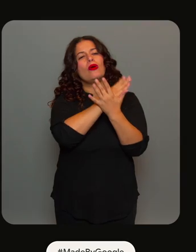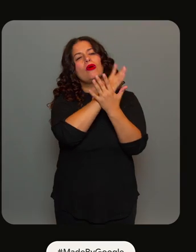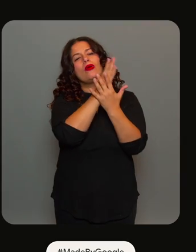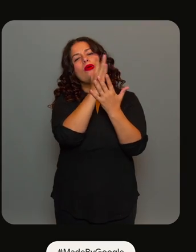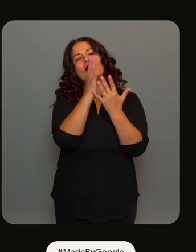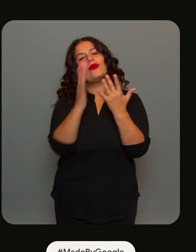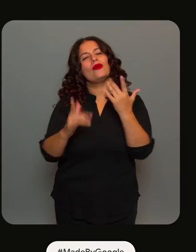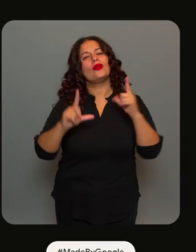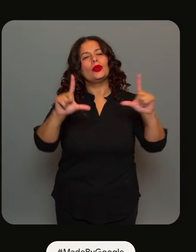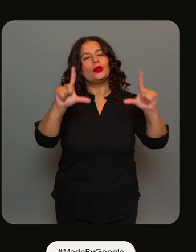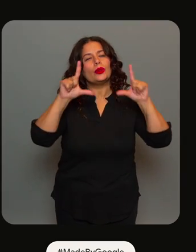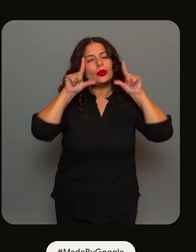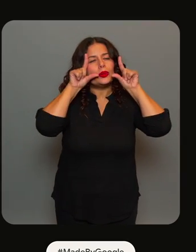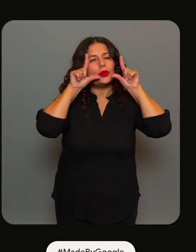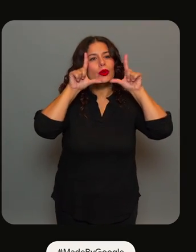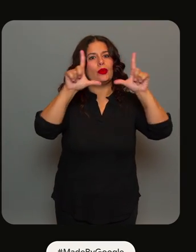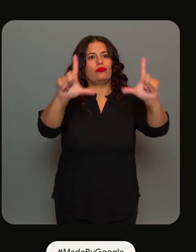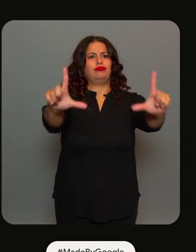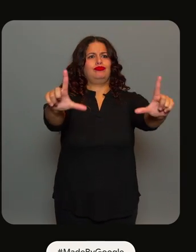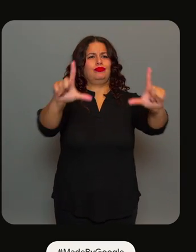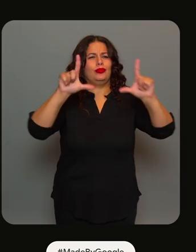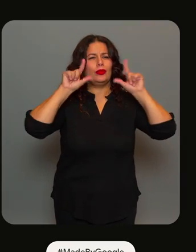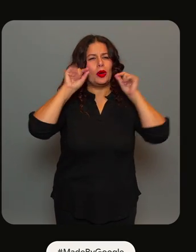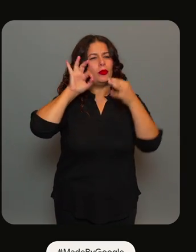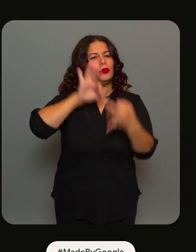It's like having the power of a DSLR and all the lenses you'd